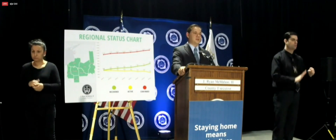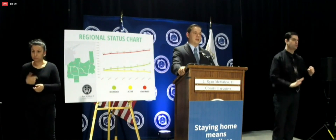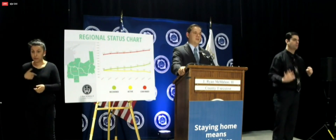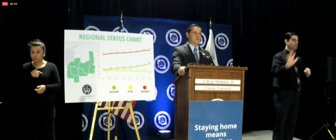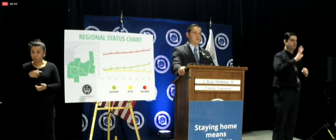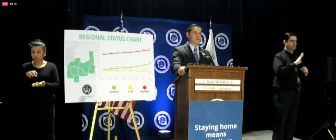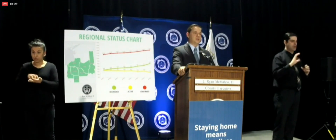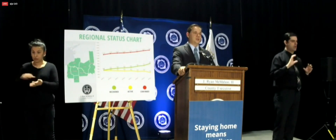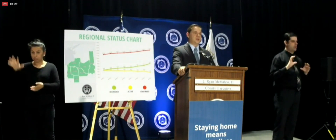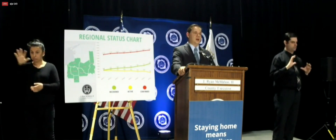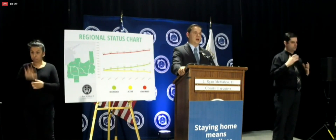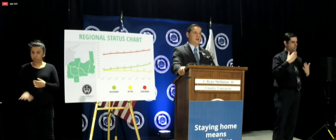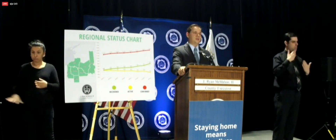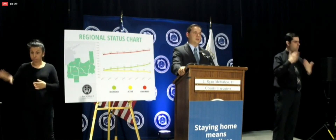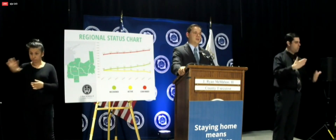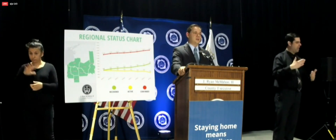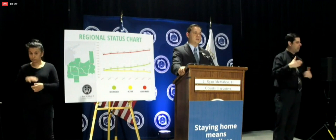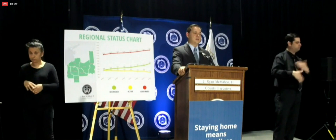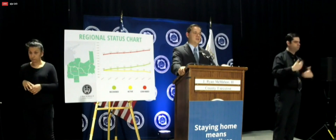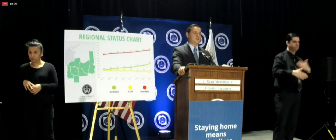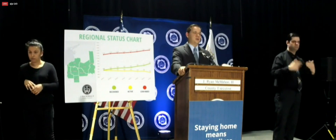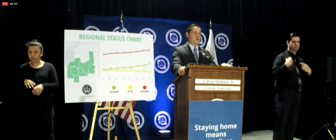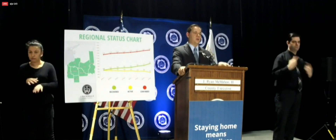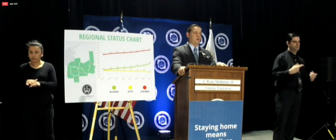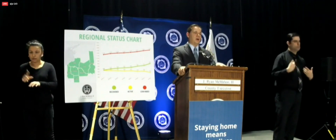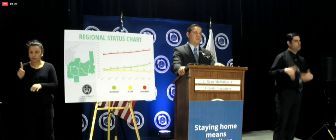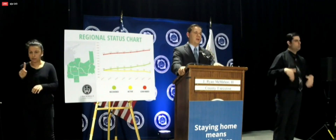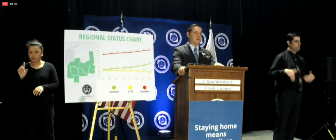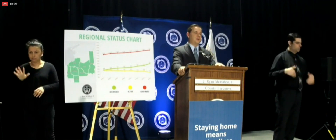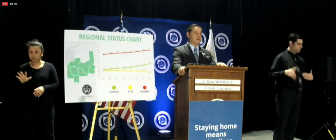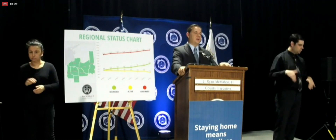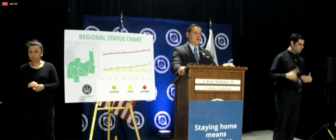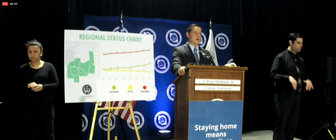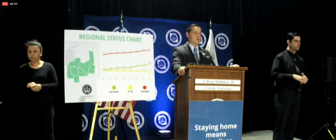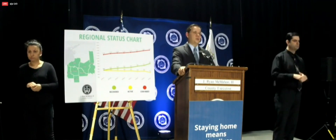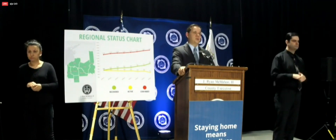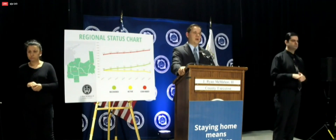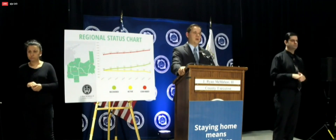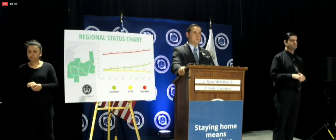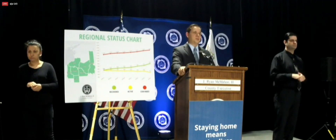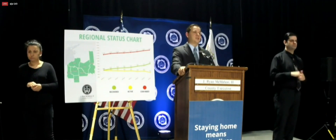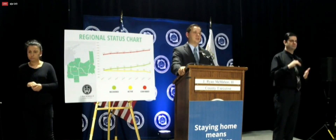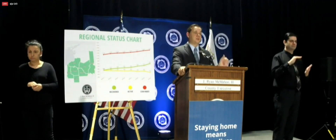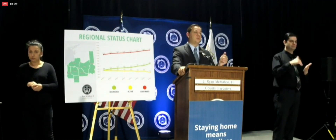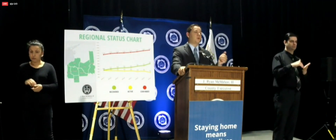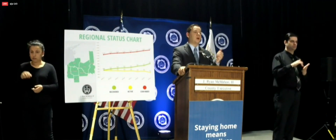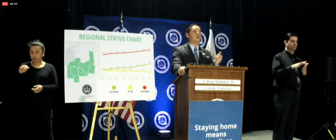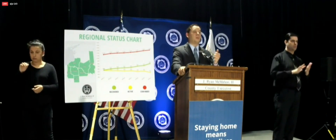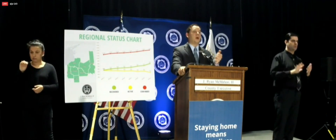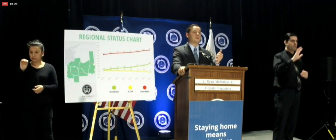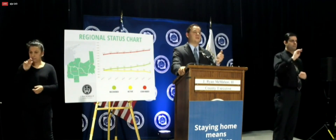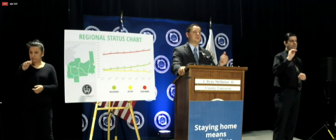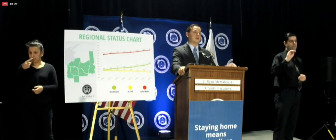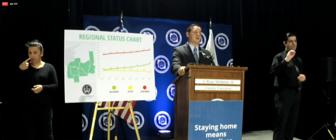WHAT WE'RE SAYING IS THAT OUR REGION HAS DONE WELL, AND, IT MERITS THIS CONVERSATION TO SEE